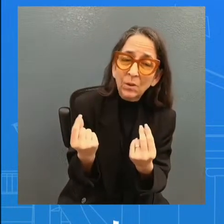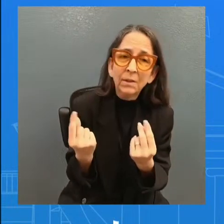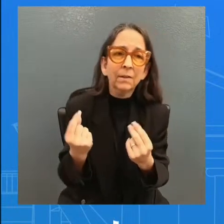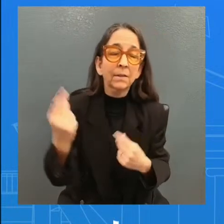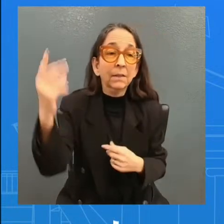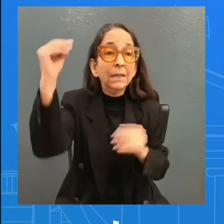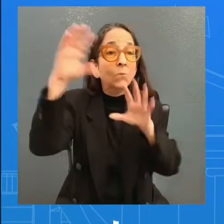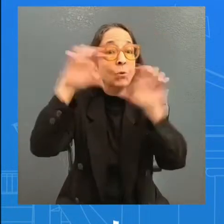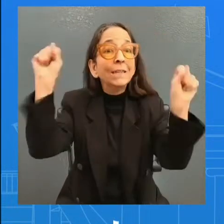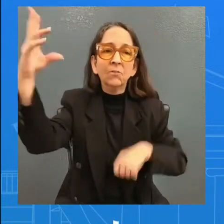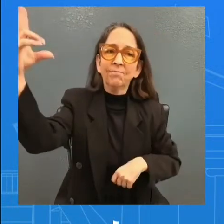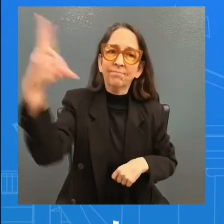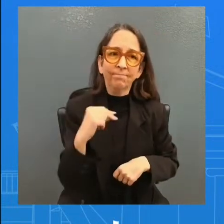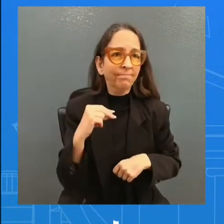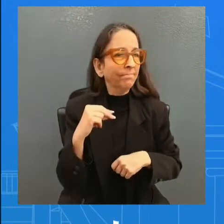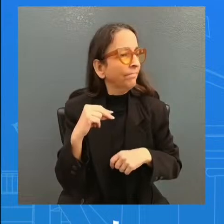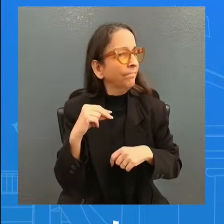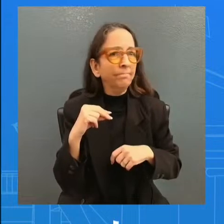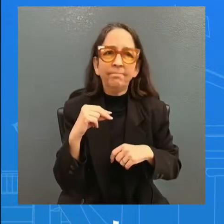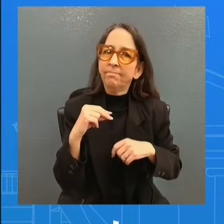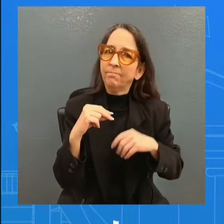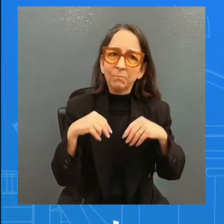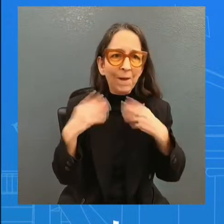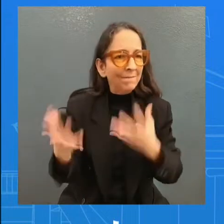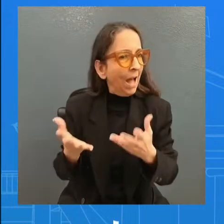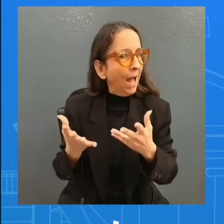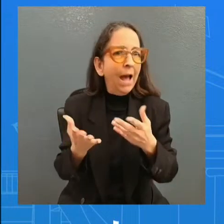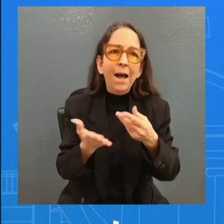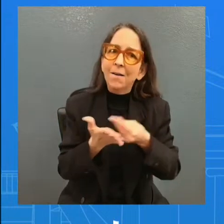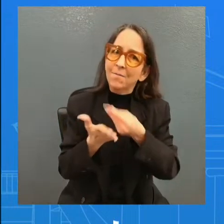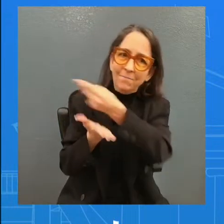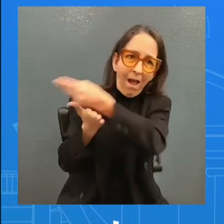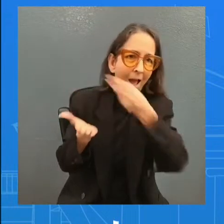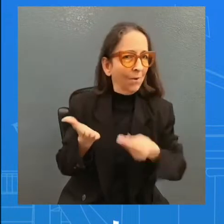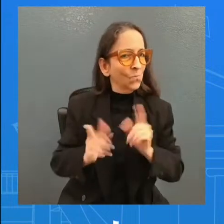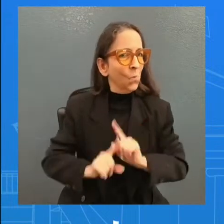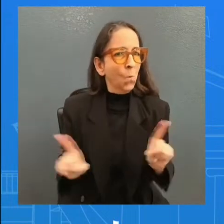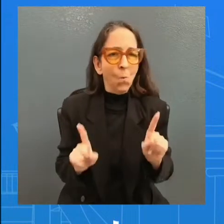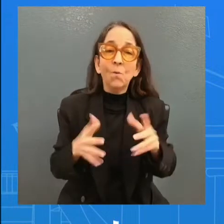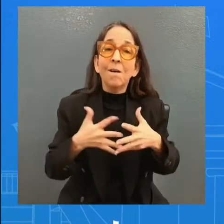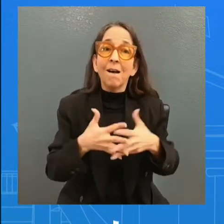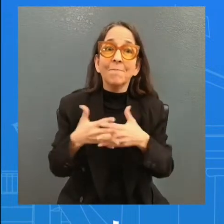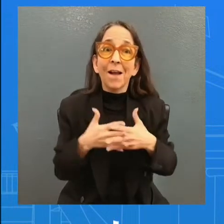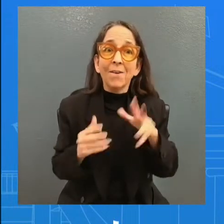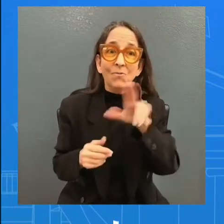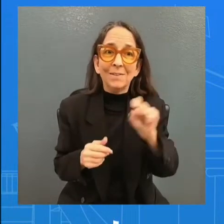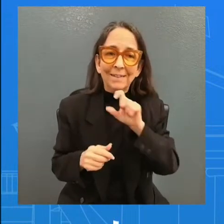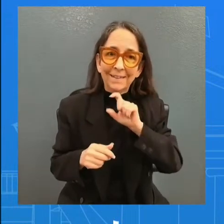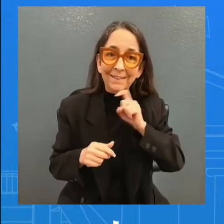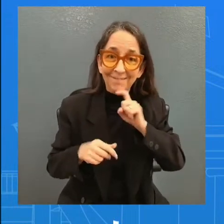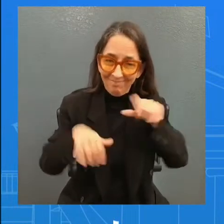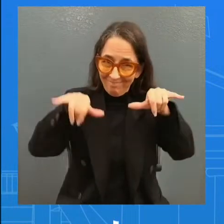Steel remains a proud American company -- American owned, American operated,